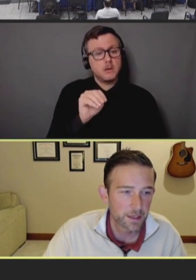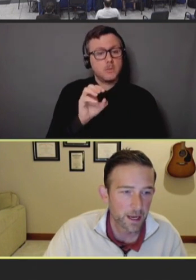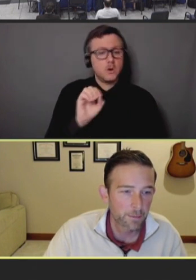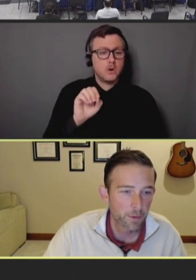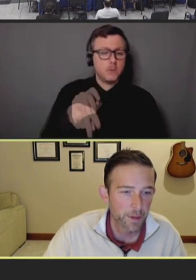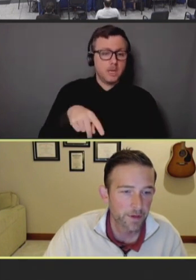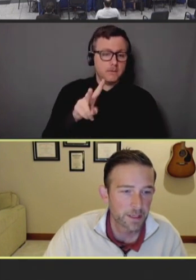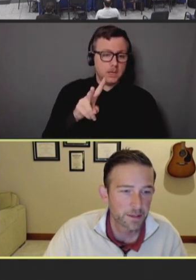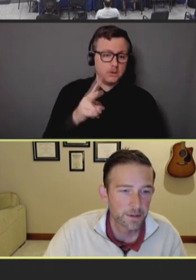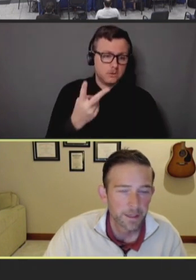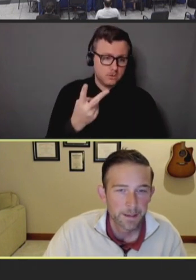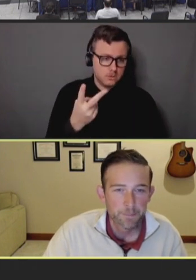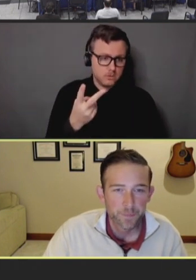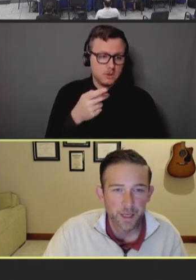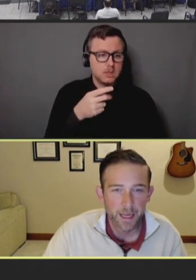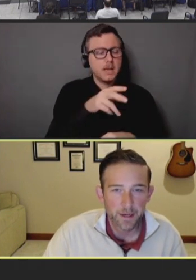mOPV2.